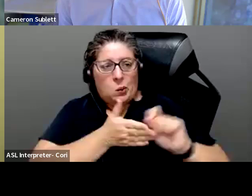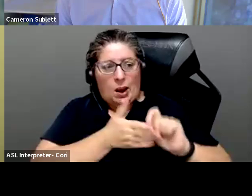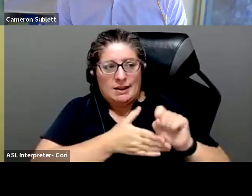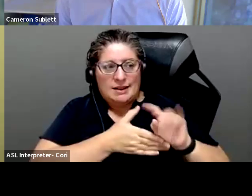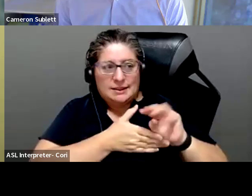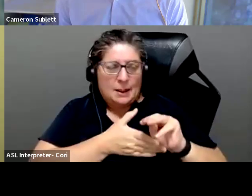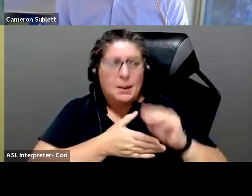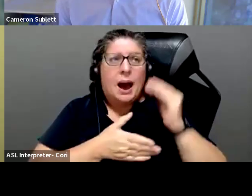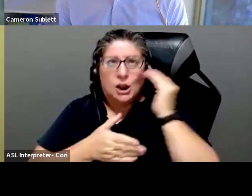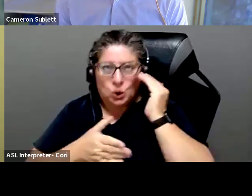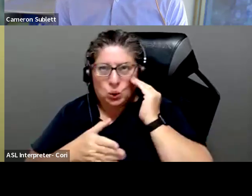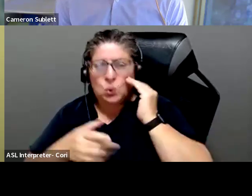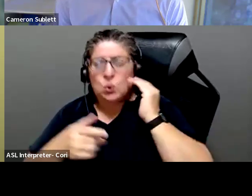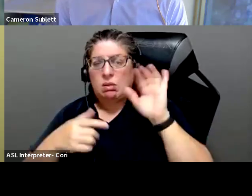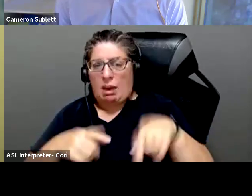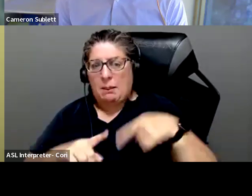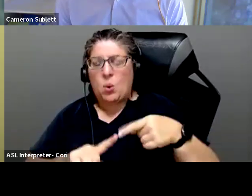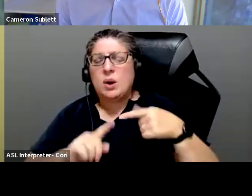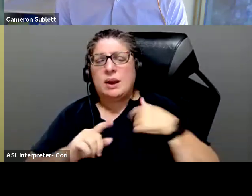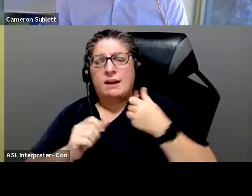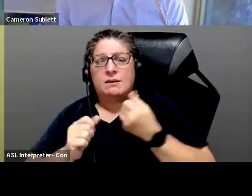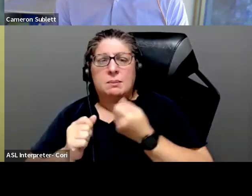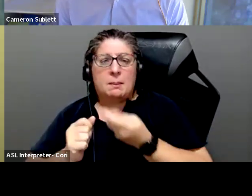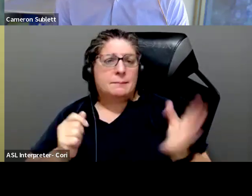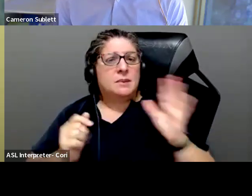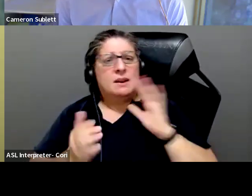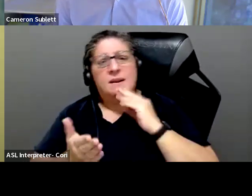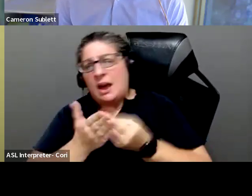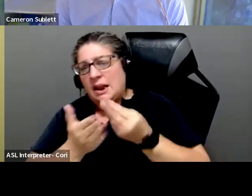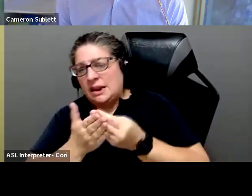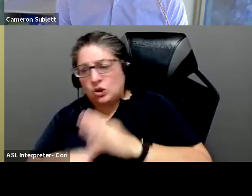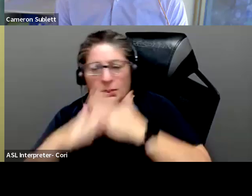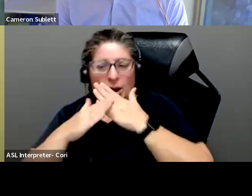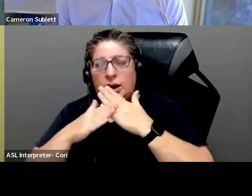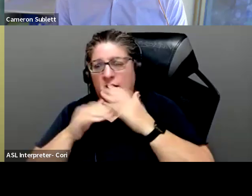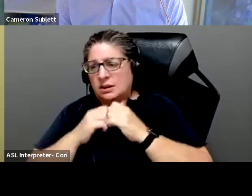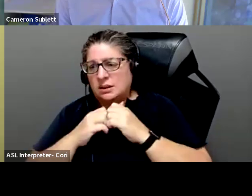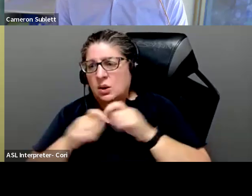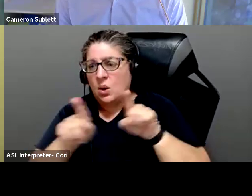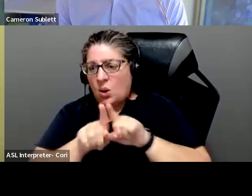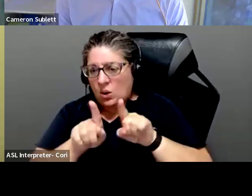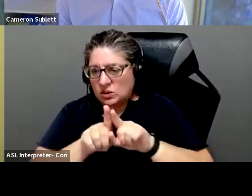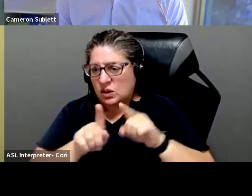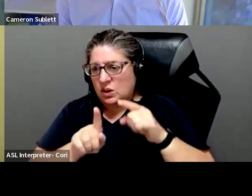that point there was a host of financial barriers. I also I will say